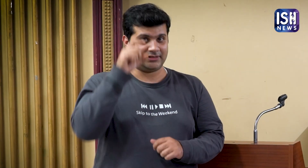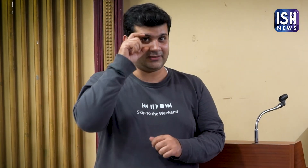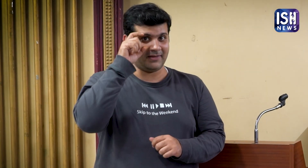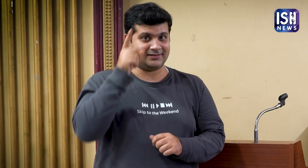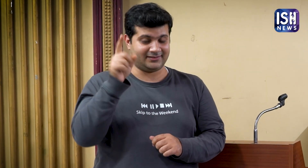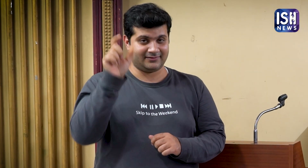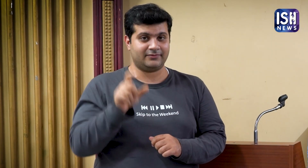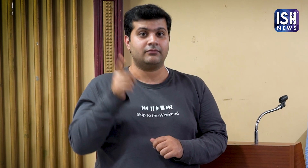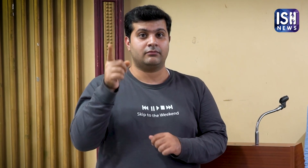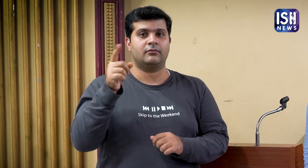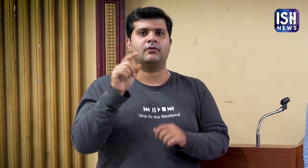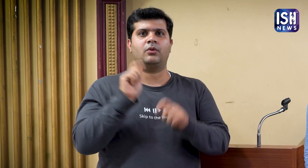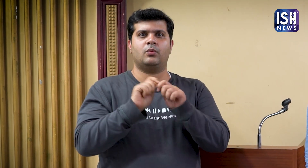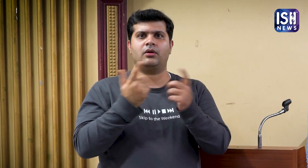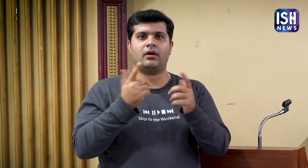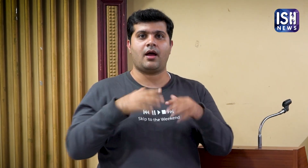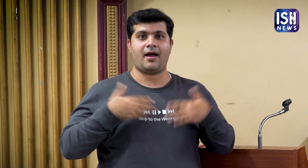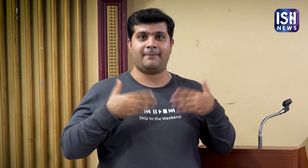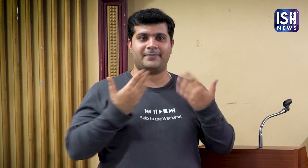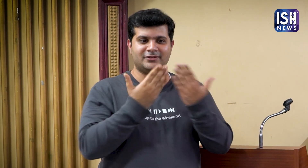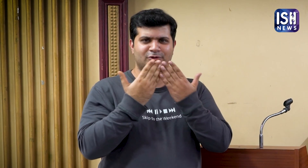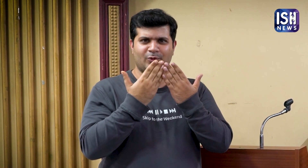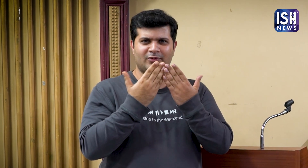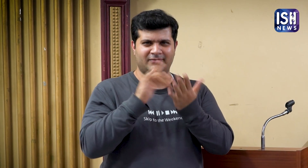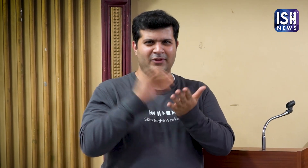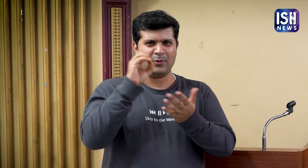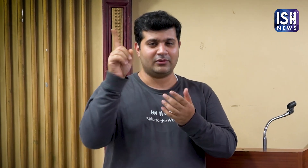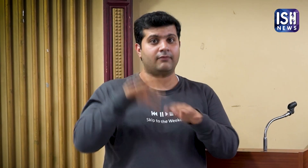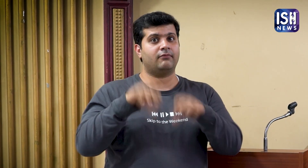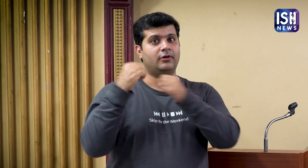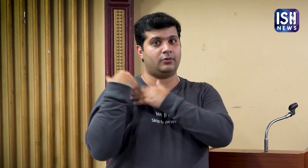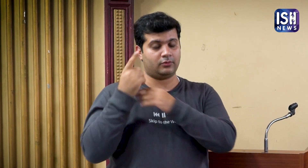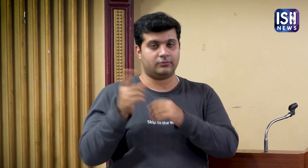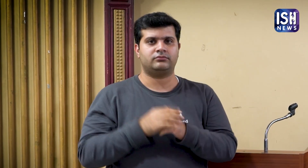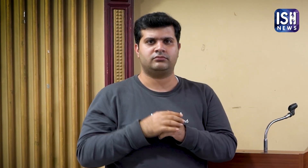Mr Sibaji Panda is the founder of Happy Hands School for the Deaf in Odisha.